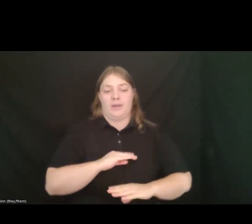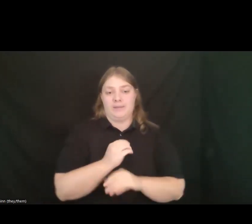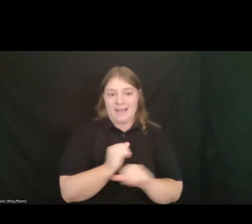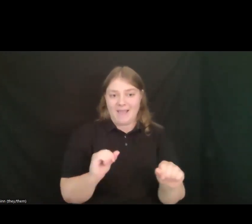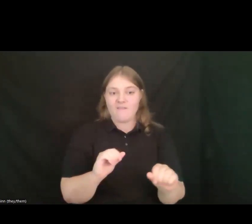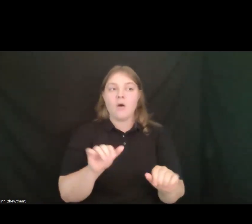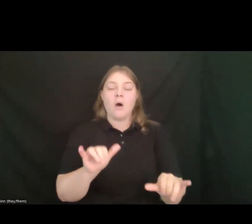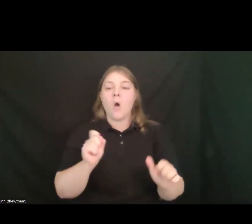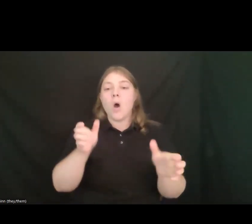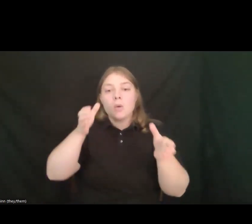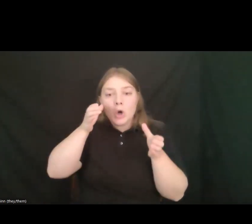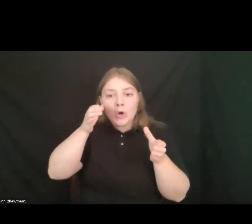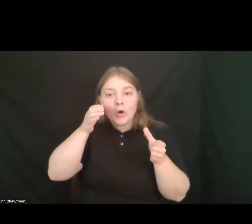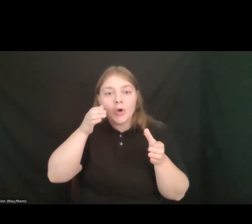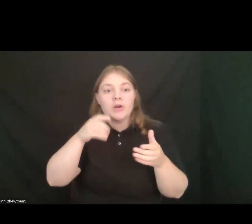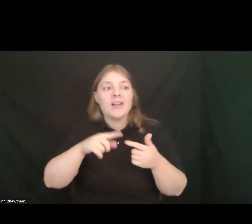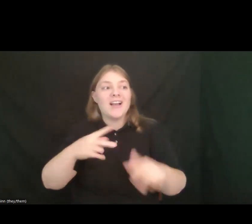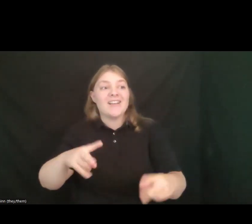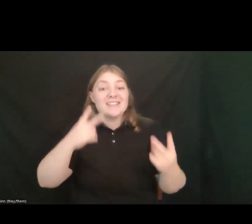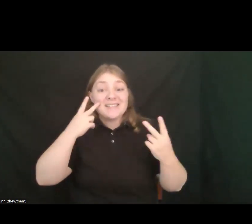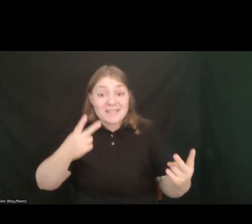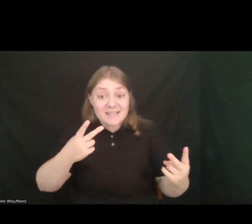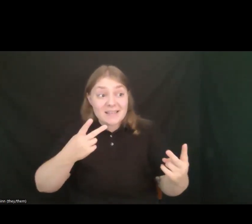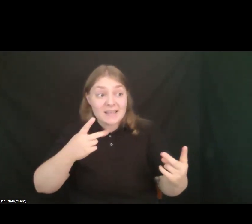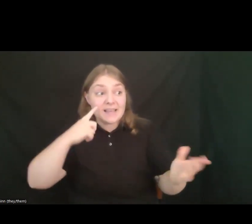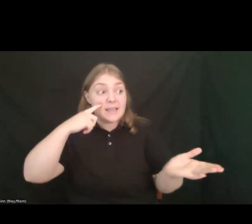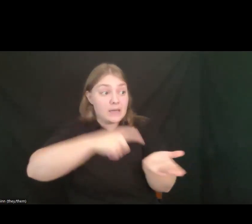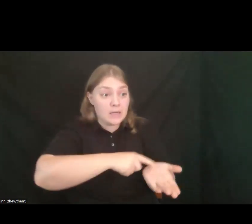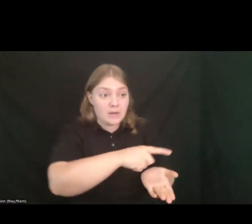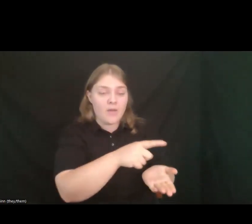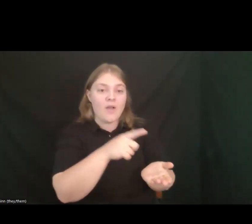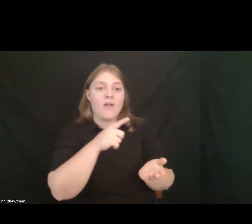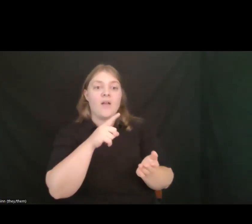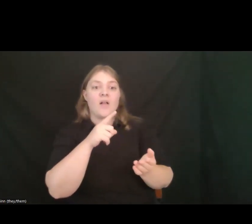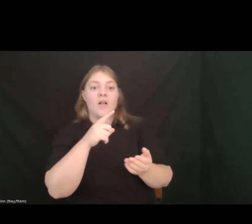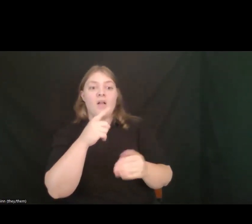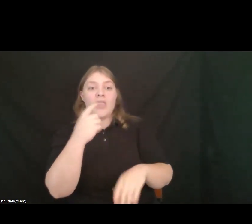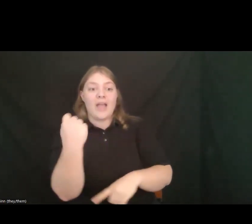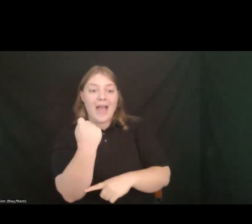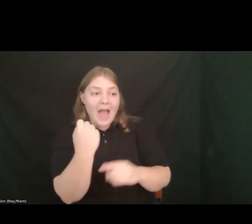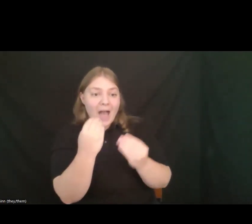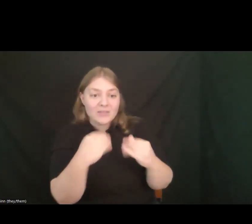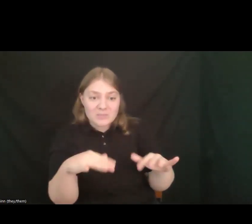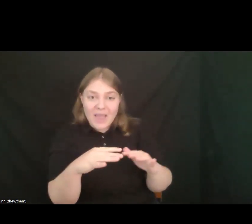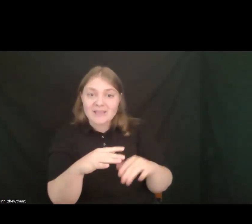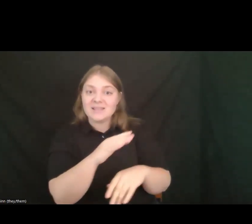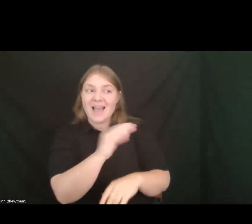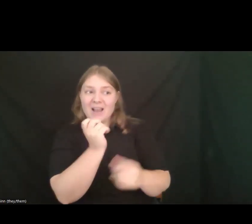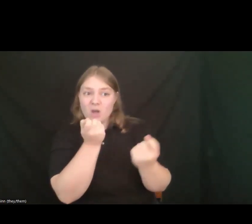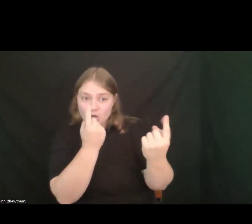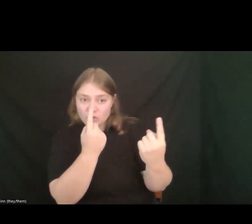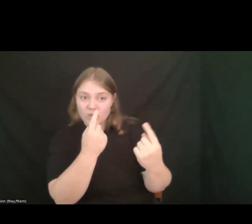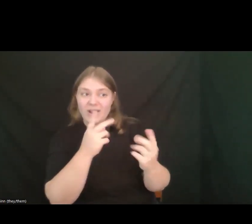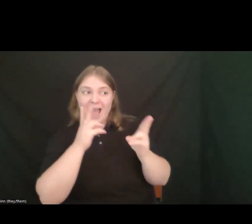seen they're held right they're understood I honor and respect their human suffering